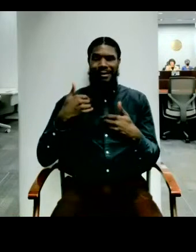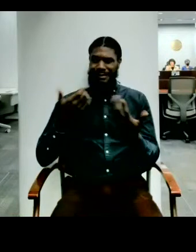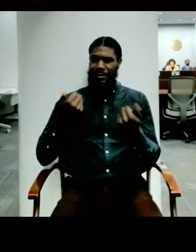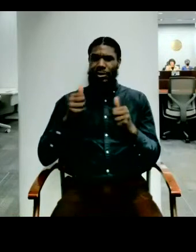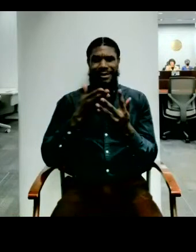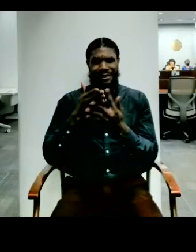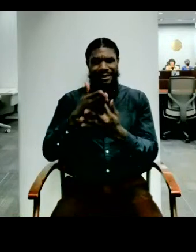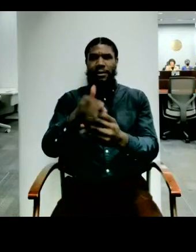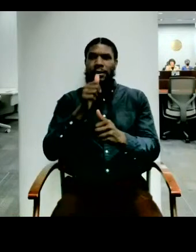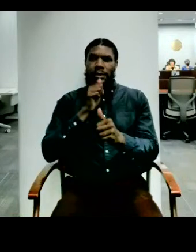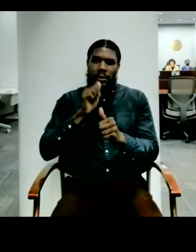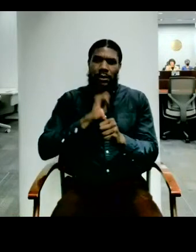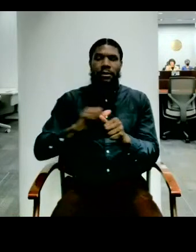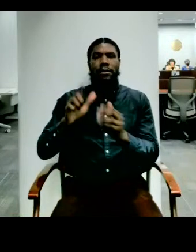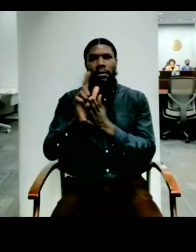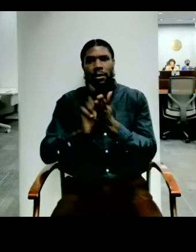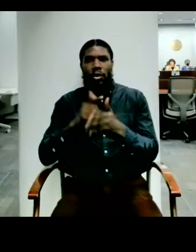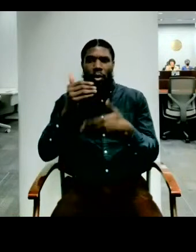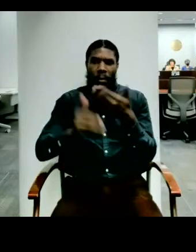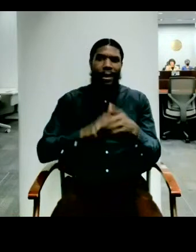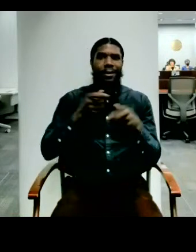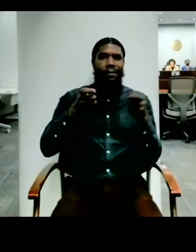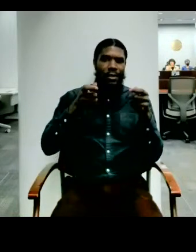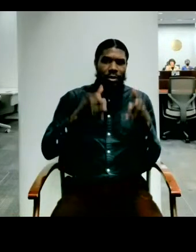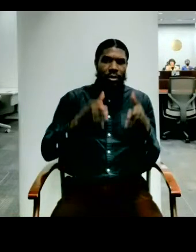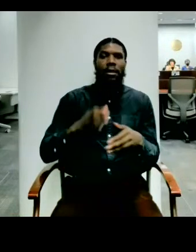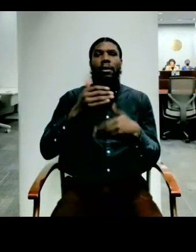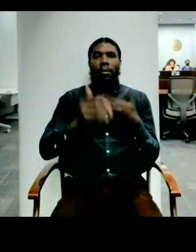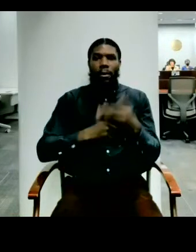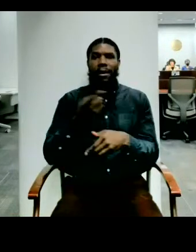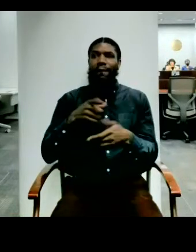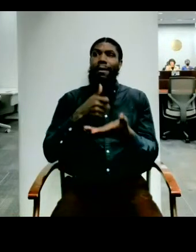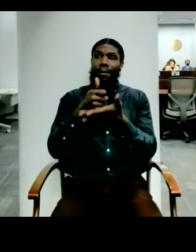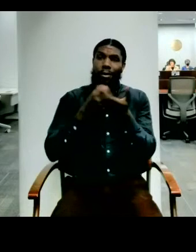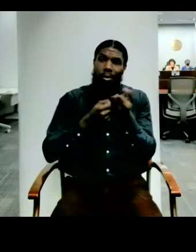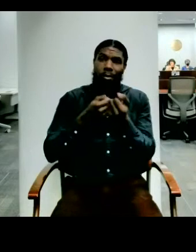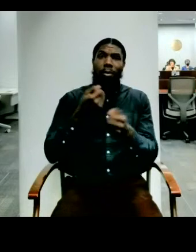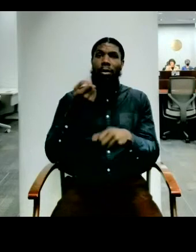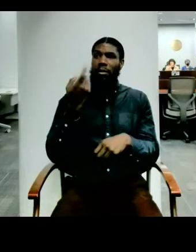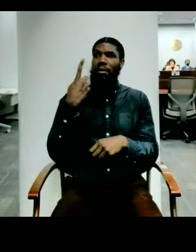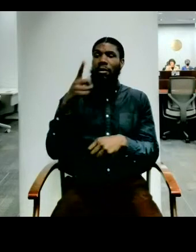and administrative processes to obtain for the discrimination they have experienced.